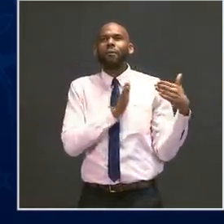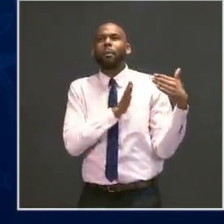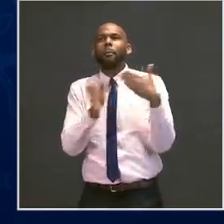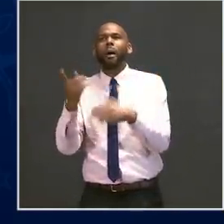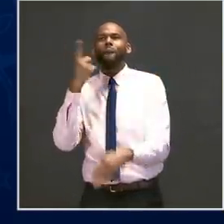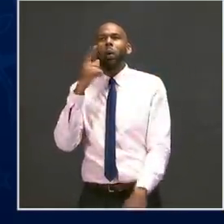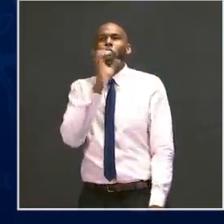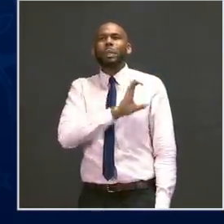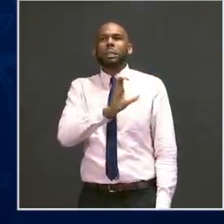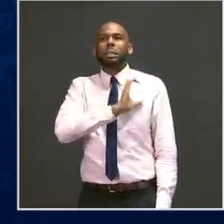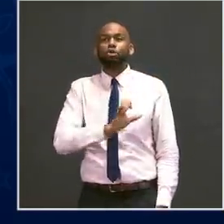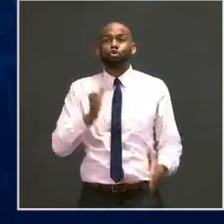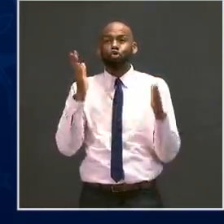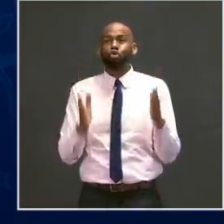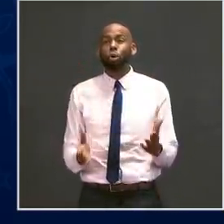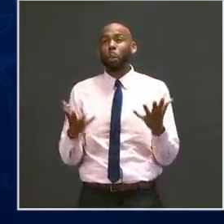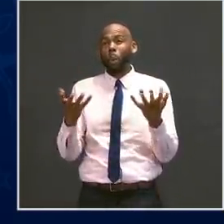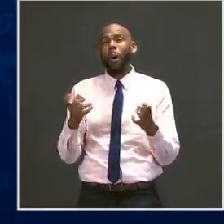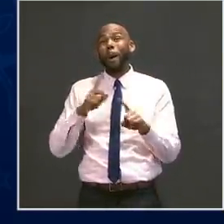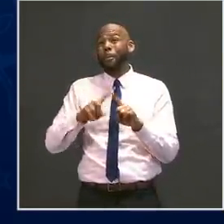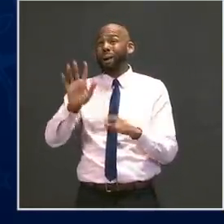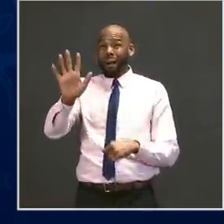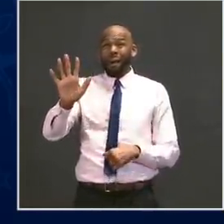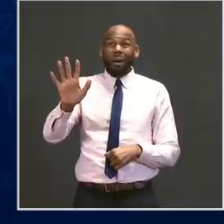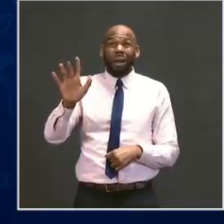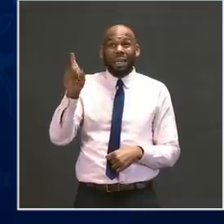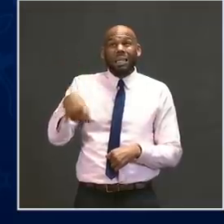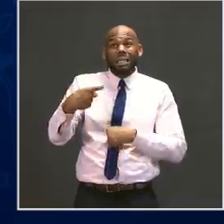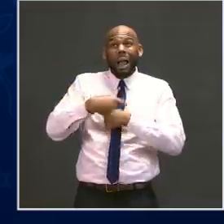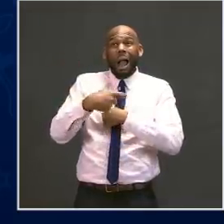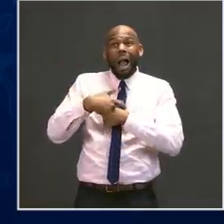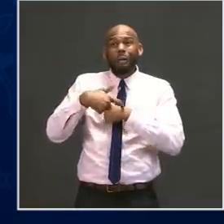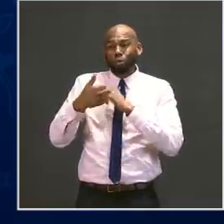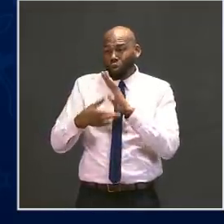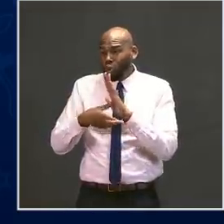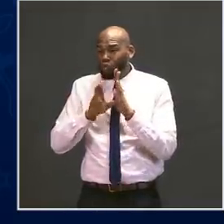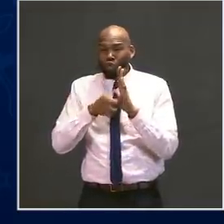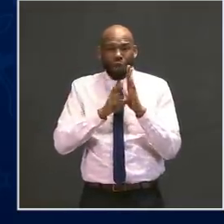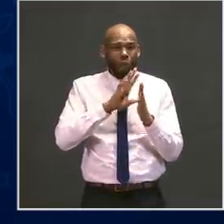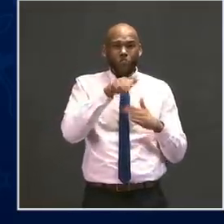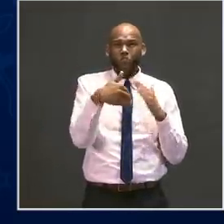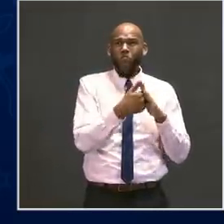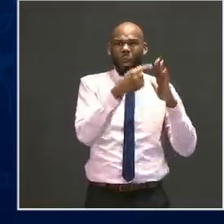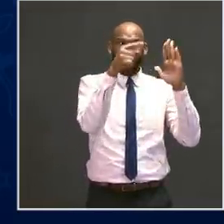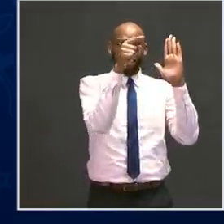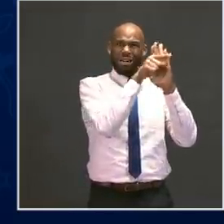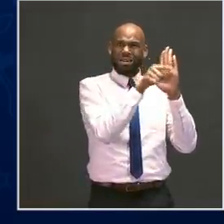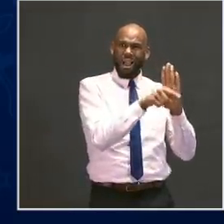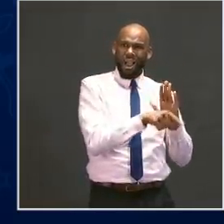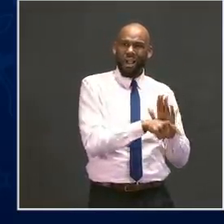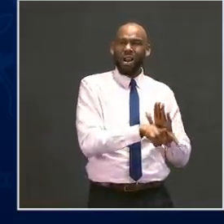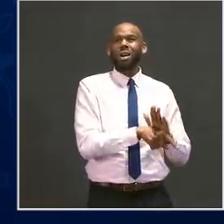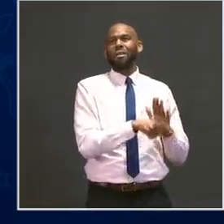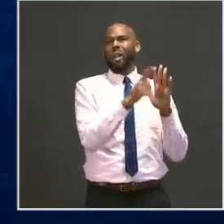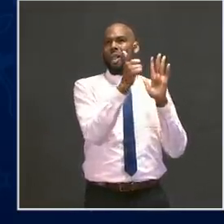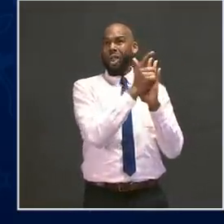But we also need some time to review all of the detrimental steps that were put in place by the prior administration